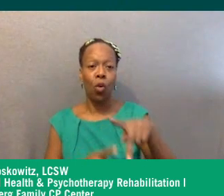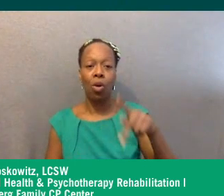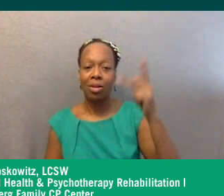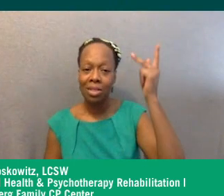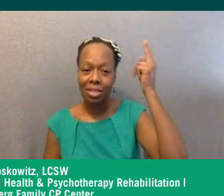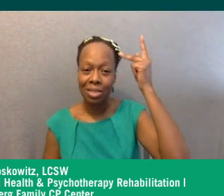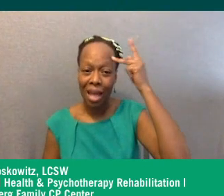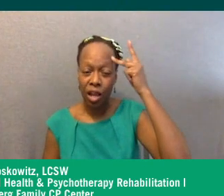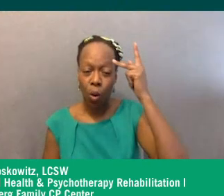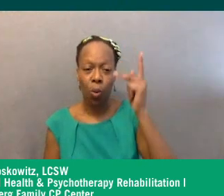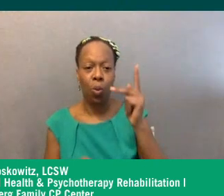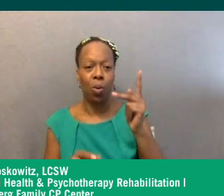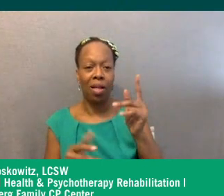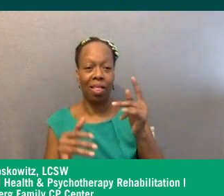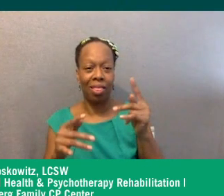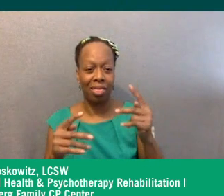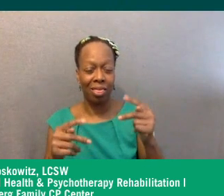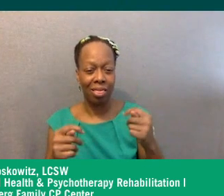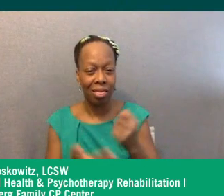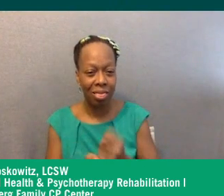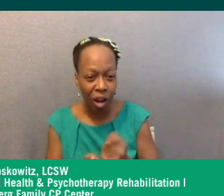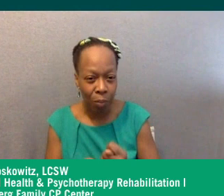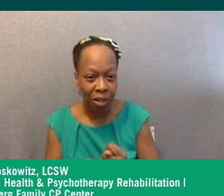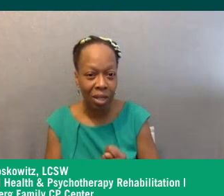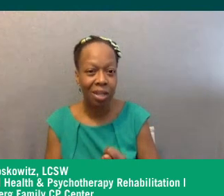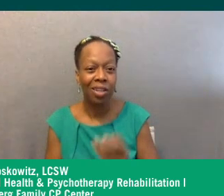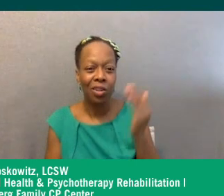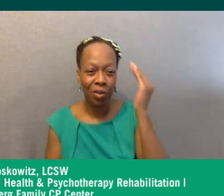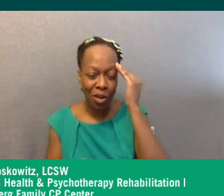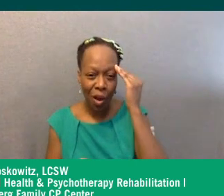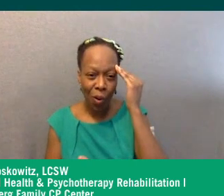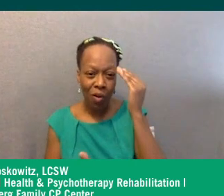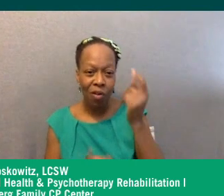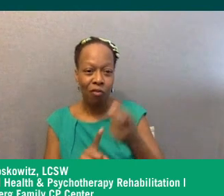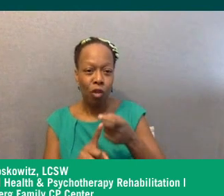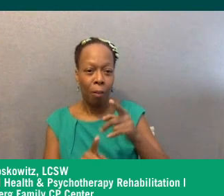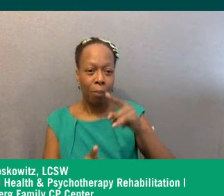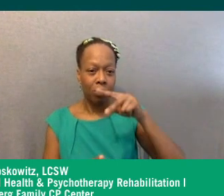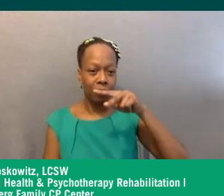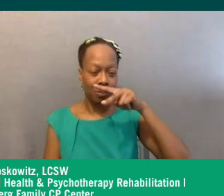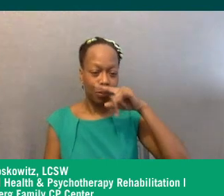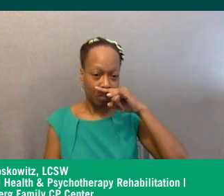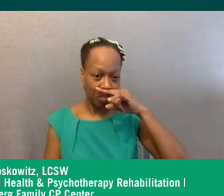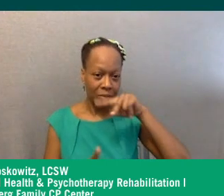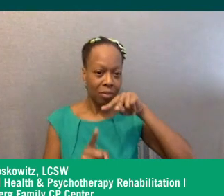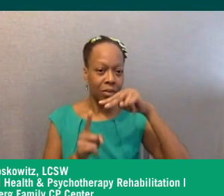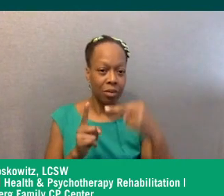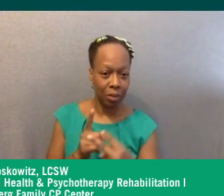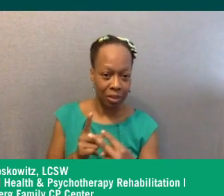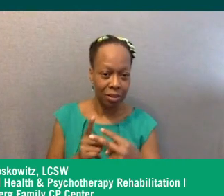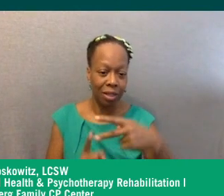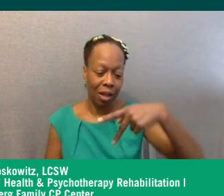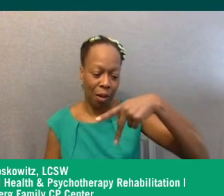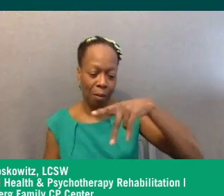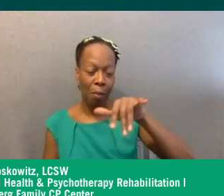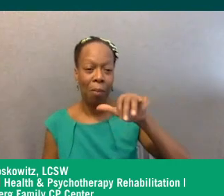as play is a child's language, they don't have the words to talk about their thoughts and feelings, so they play through them.